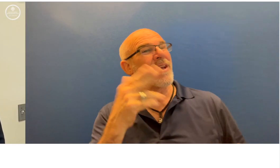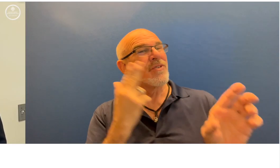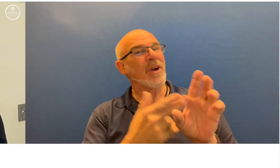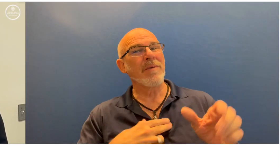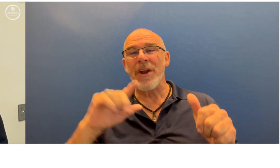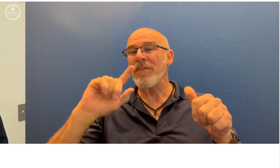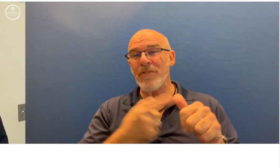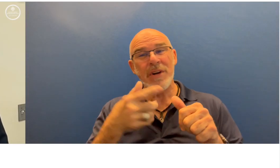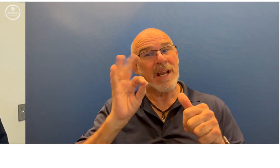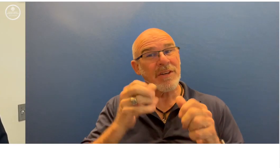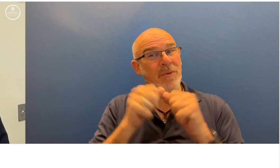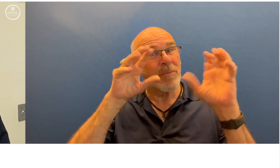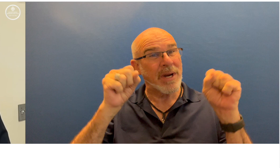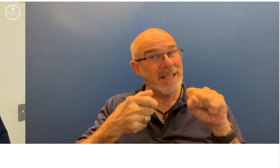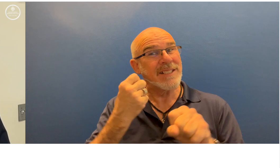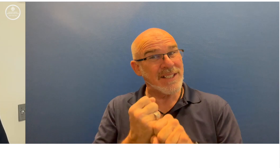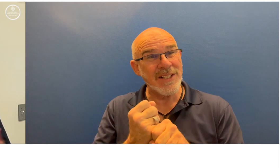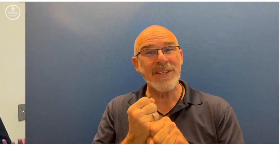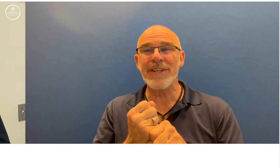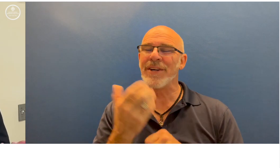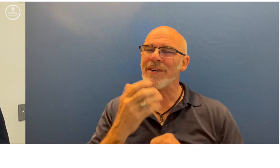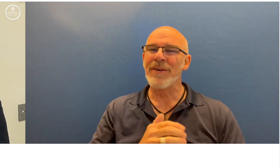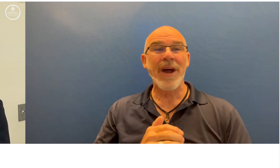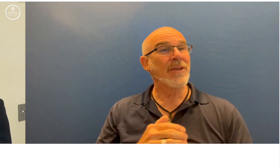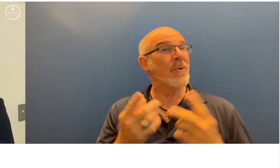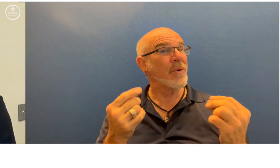Cafecito with the President this year. You know, so we're gonna jump right in.